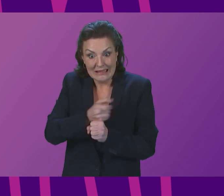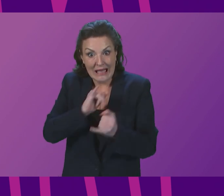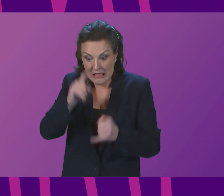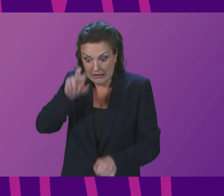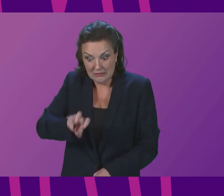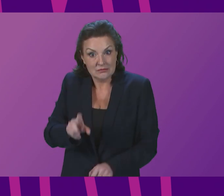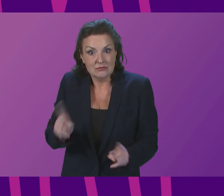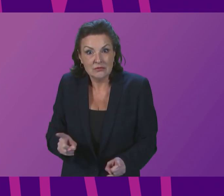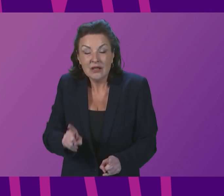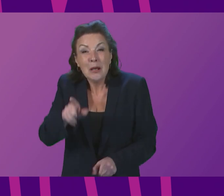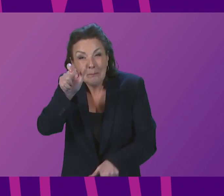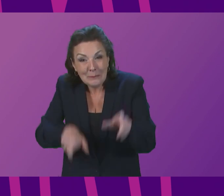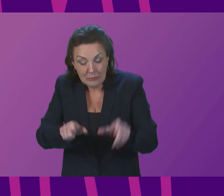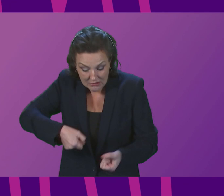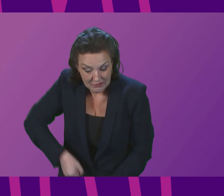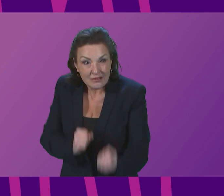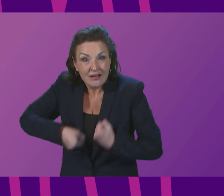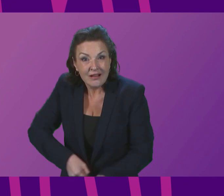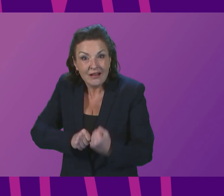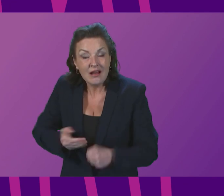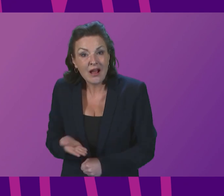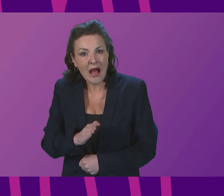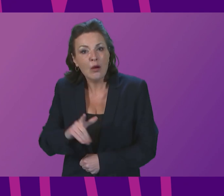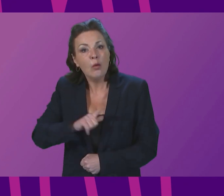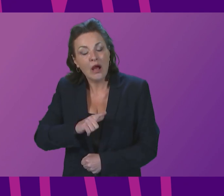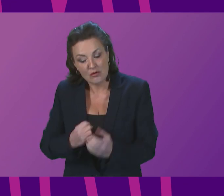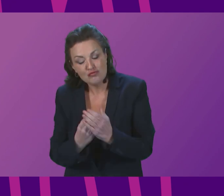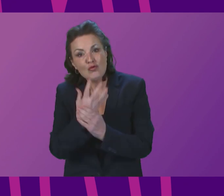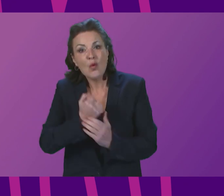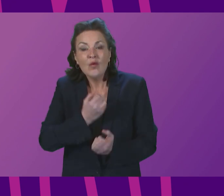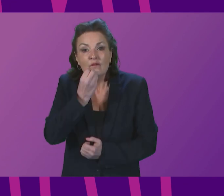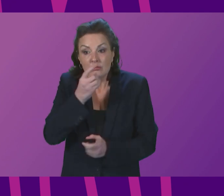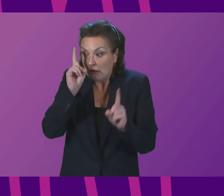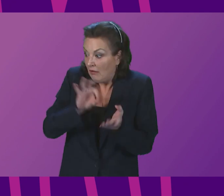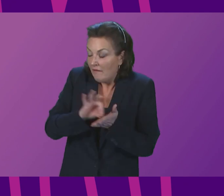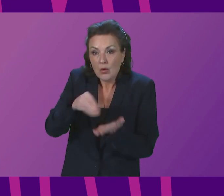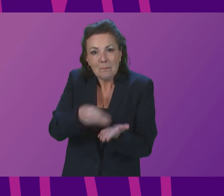digging up their gardens to grow their own food because they cannot afford to buy it.